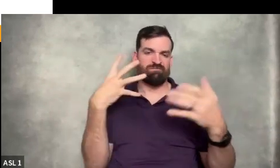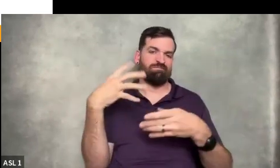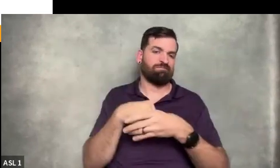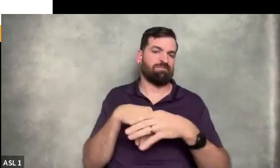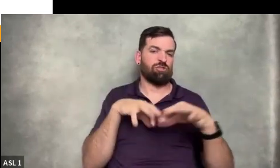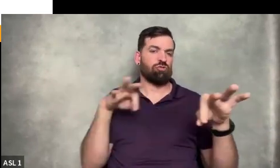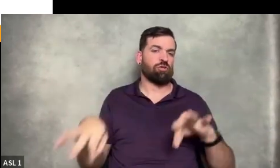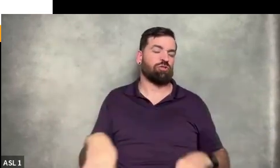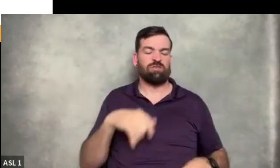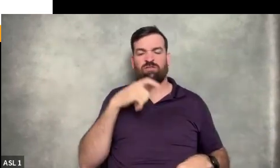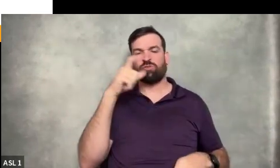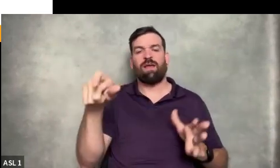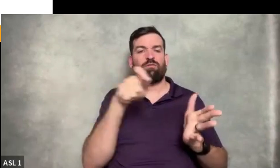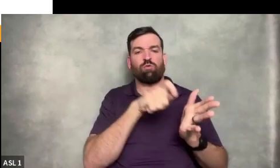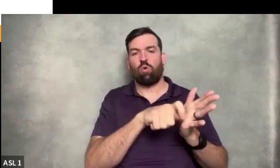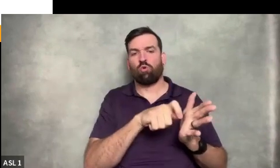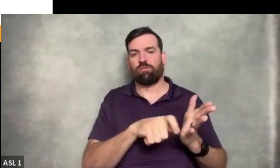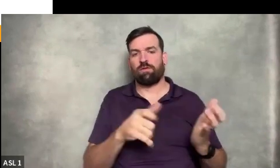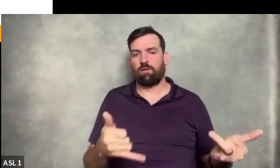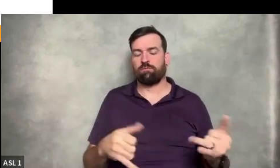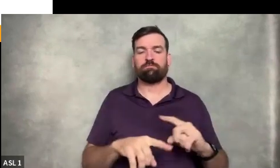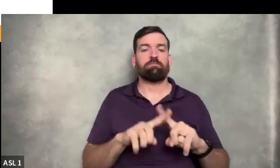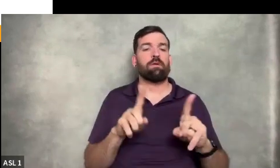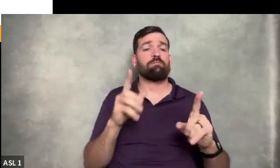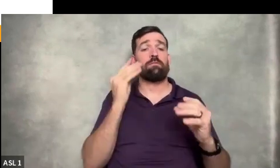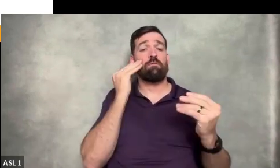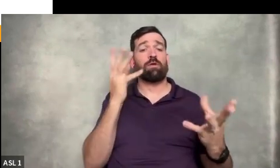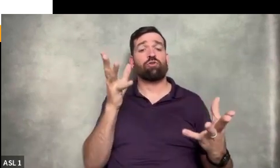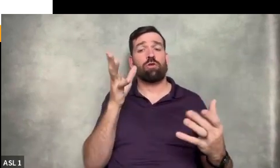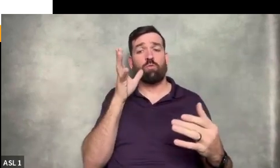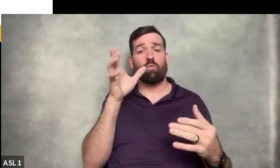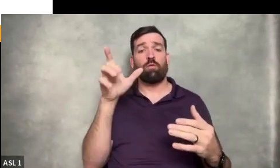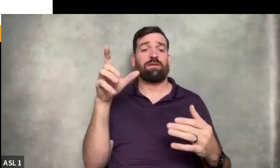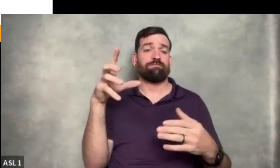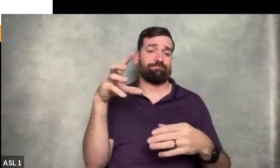to worry about taking notes, but this information is going to have to be in the cover letter: